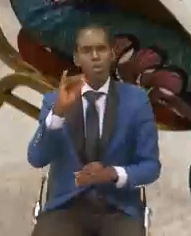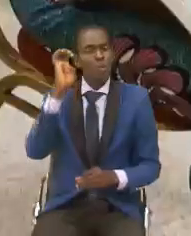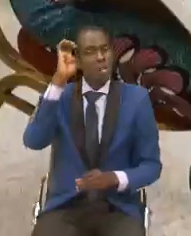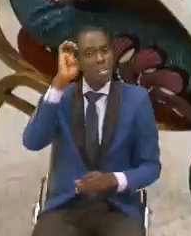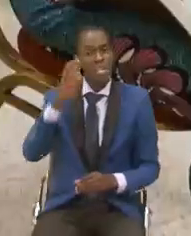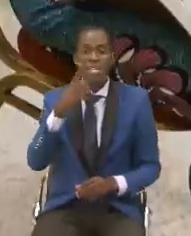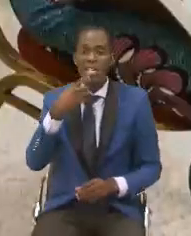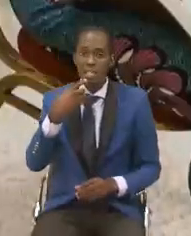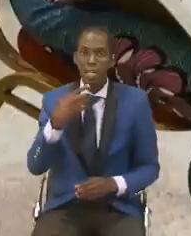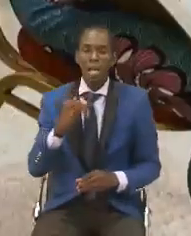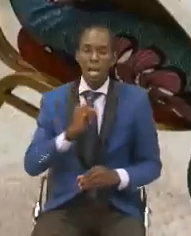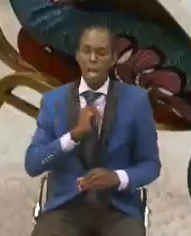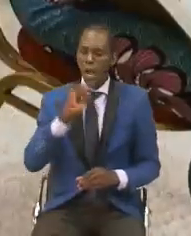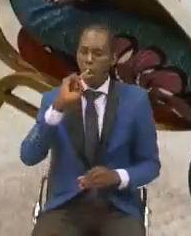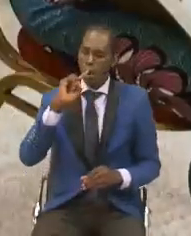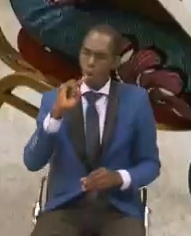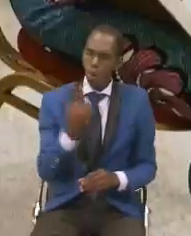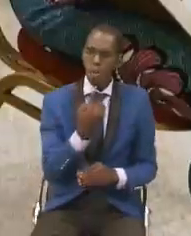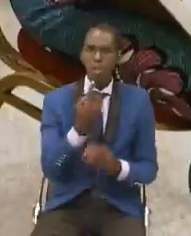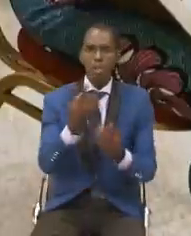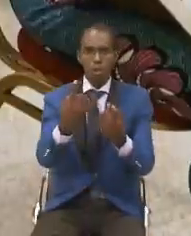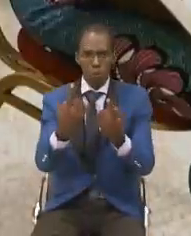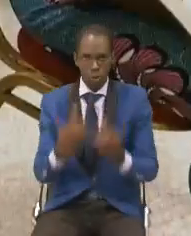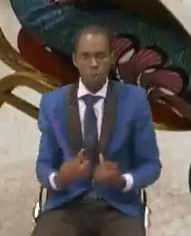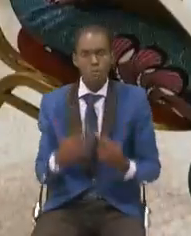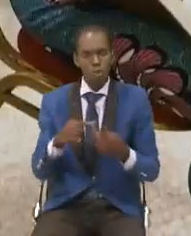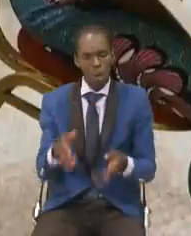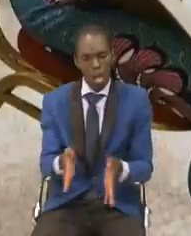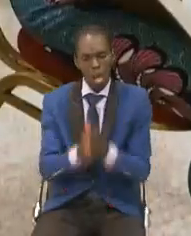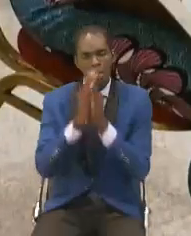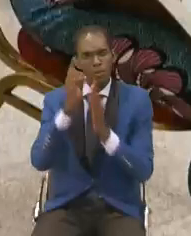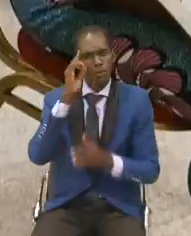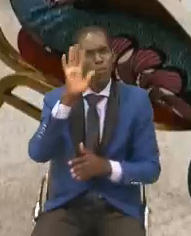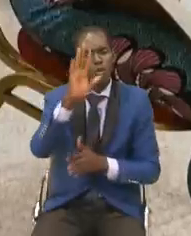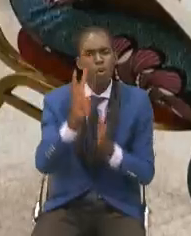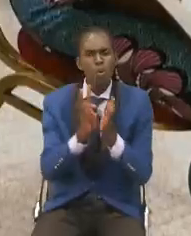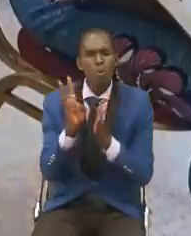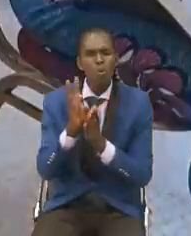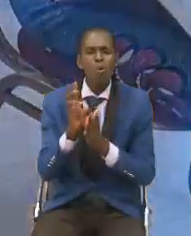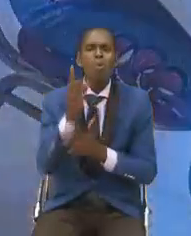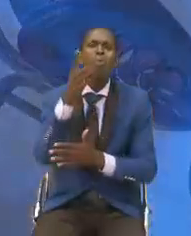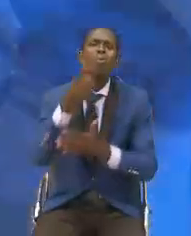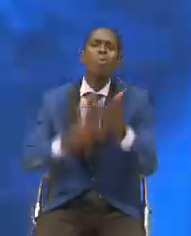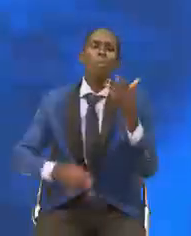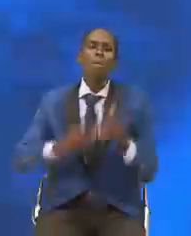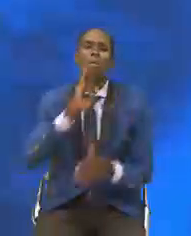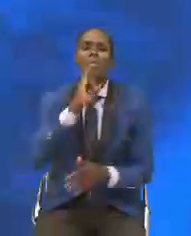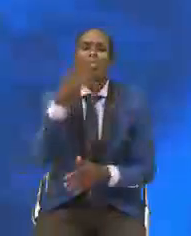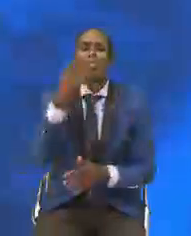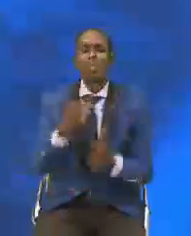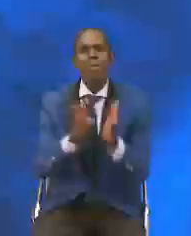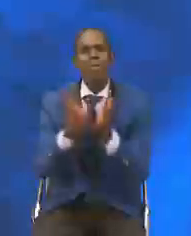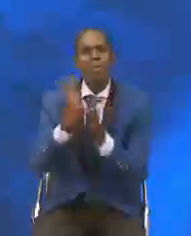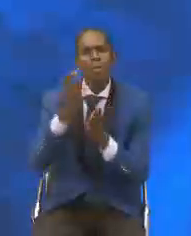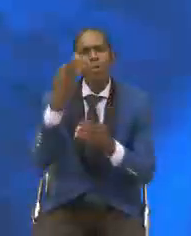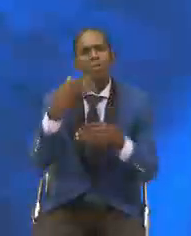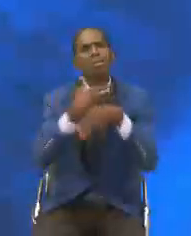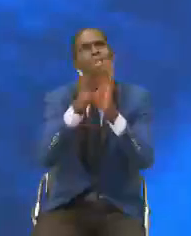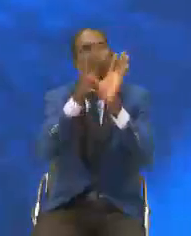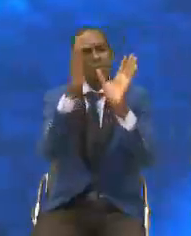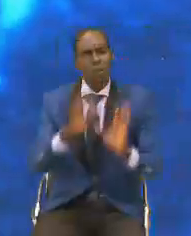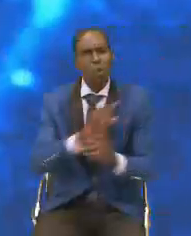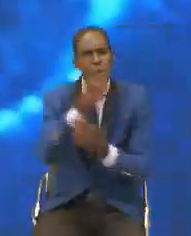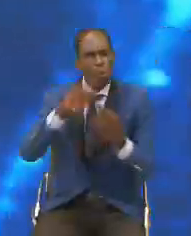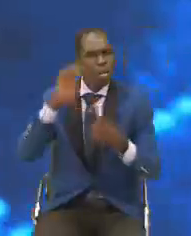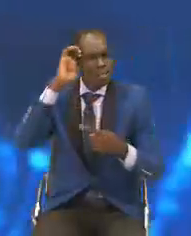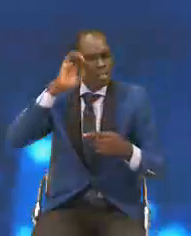to heal me and so he said i only come to ask for your will what's the will of the creator